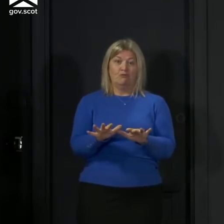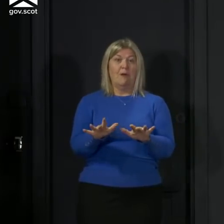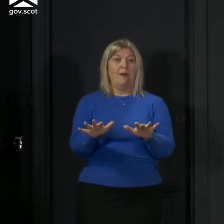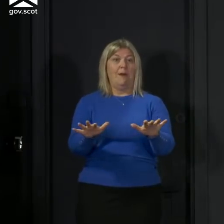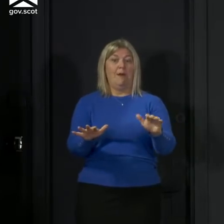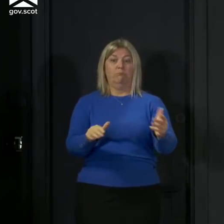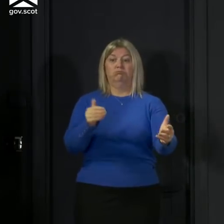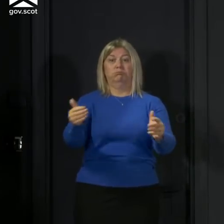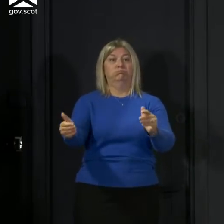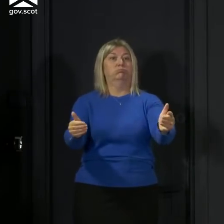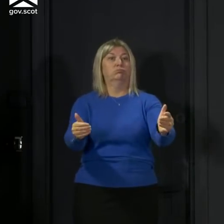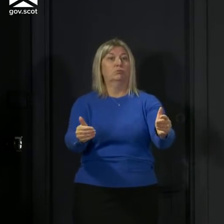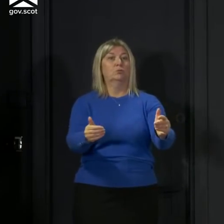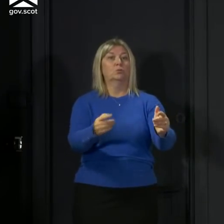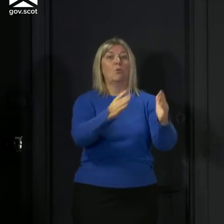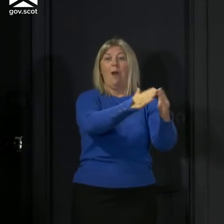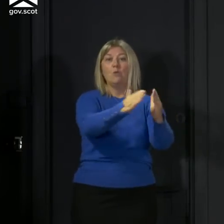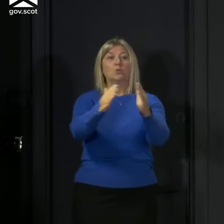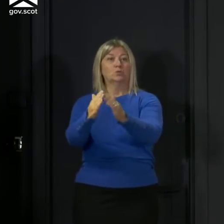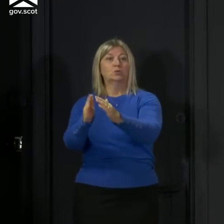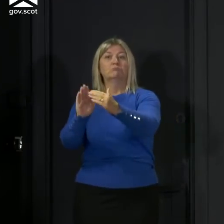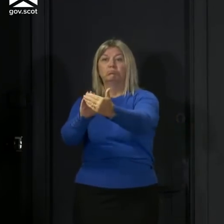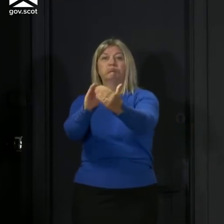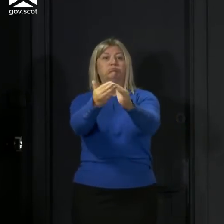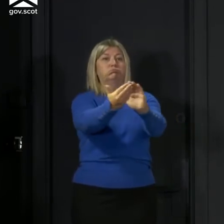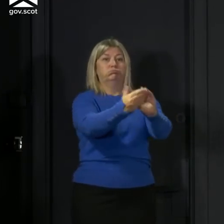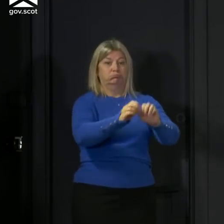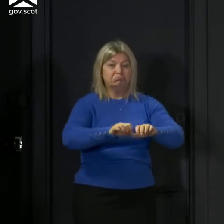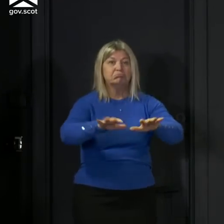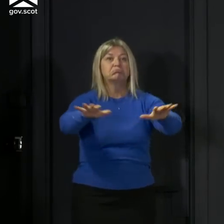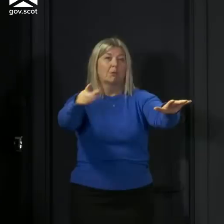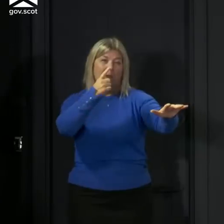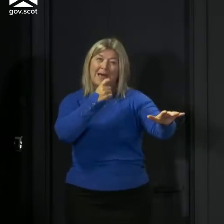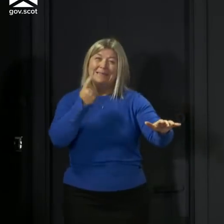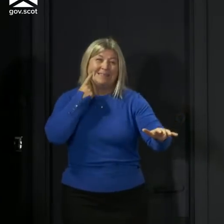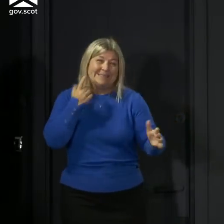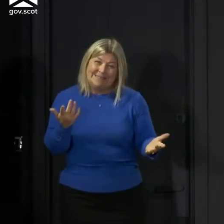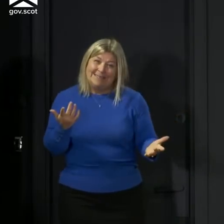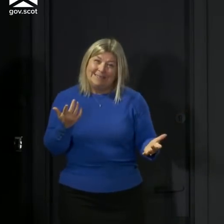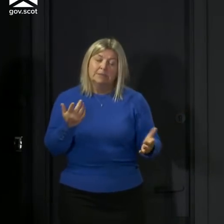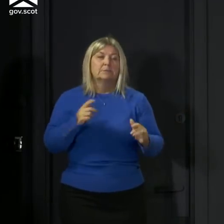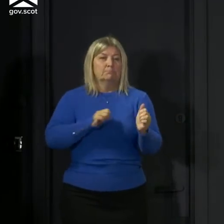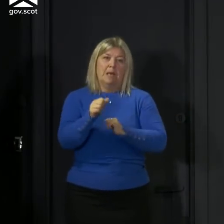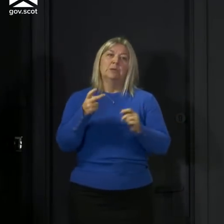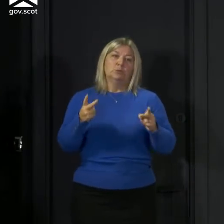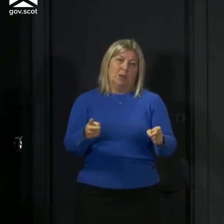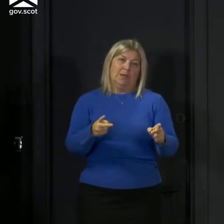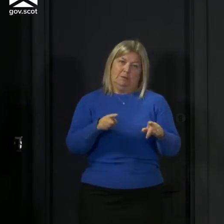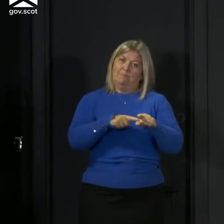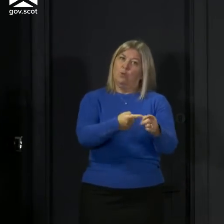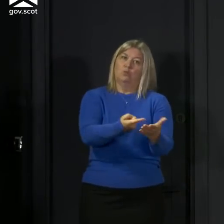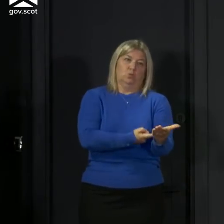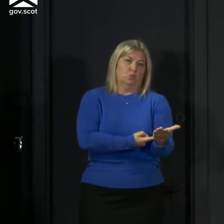So please make sure that you comply with this. When you meet other people outdoors, or in indoor